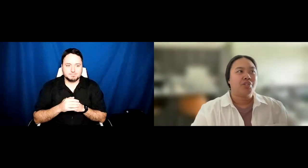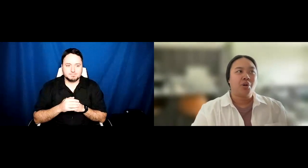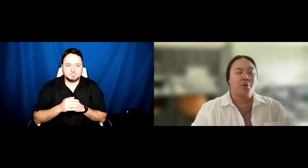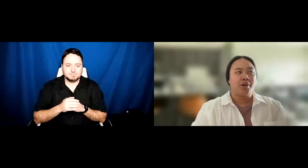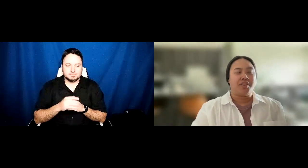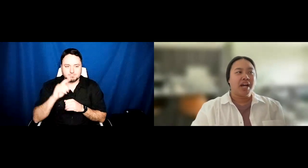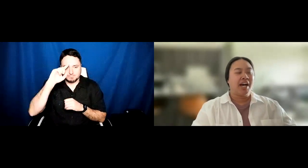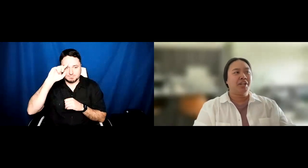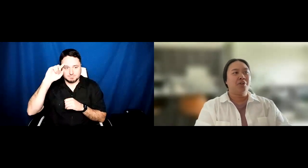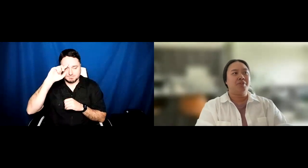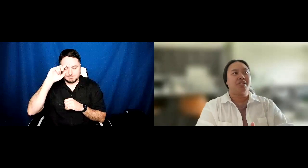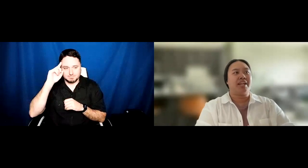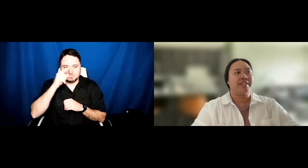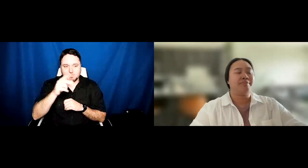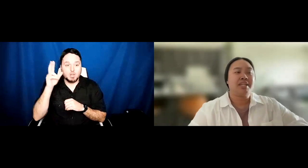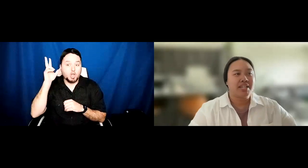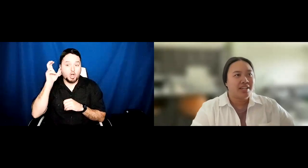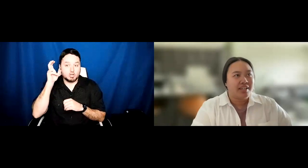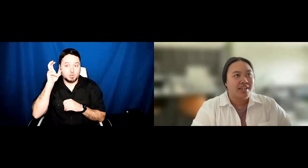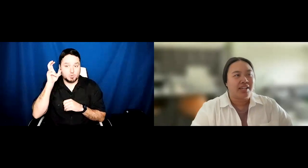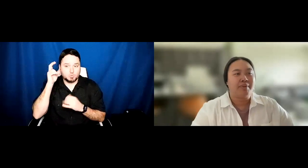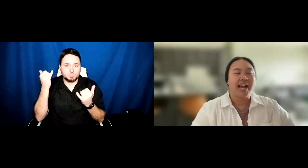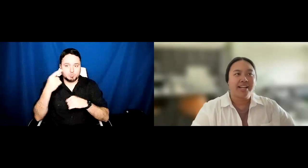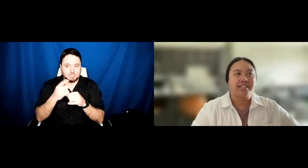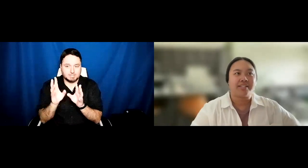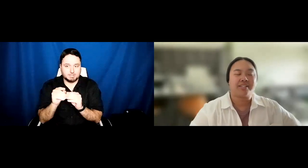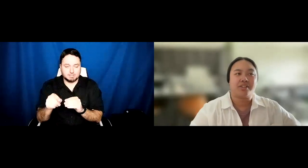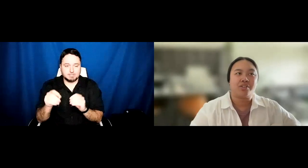So the audio for today's meeting can be accessed